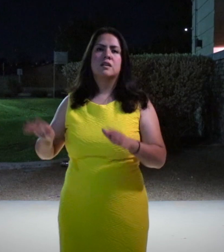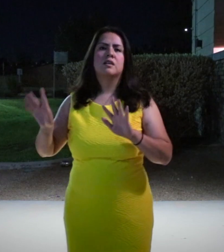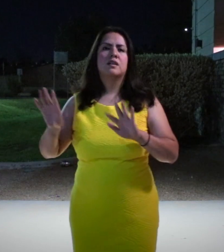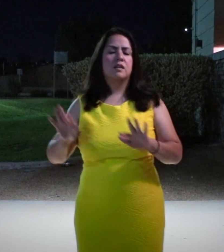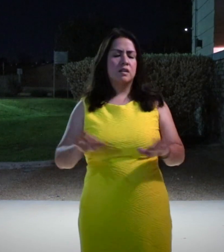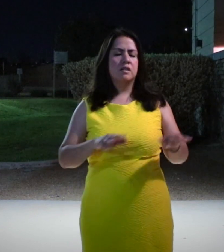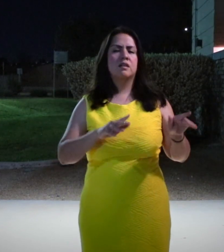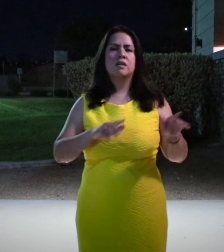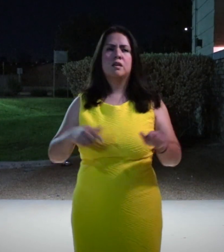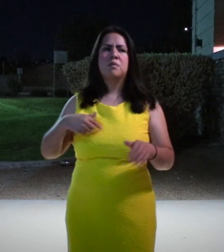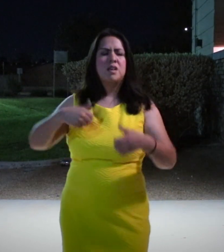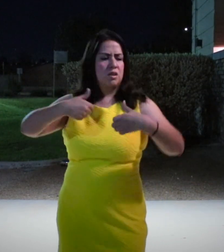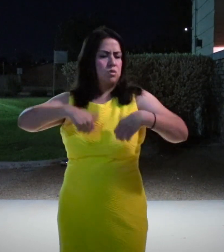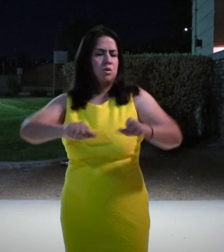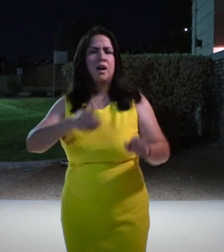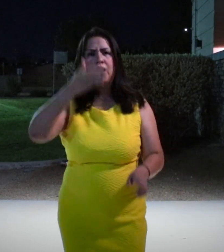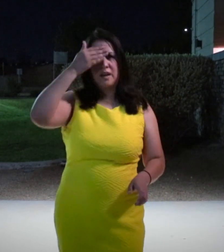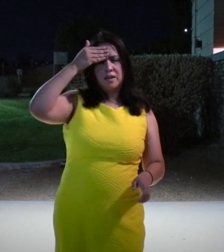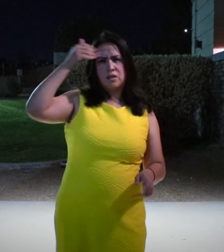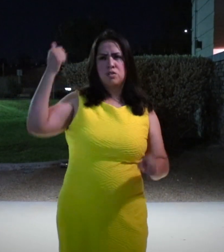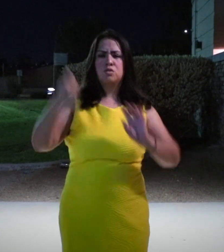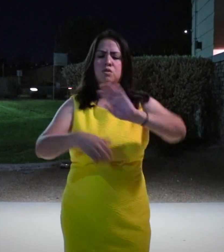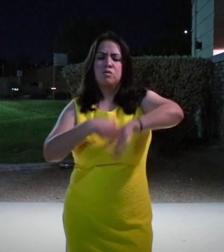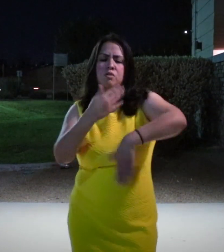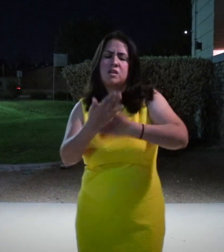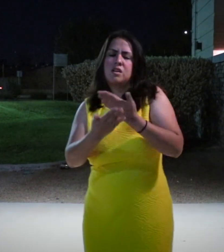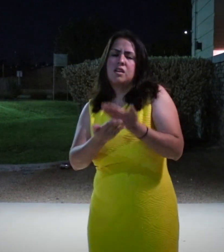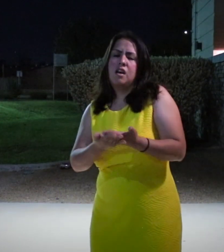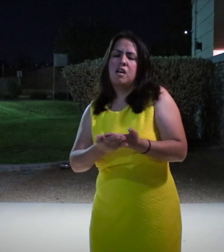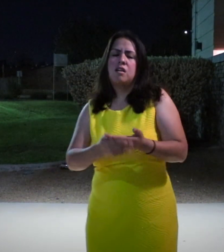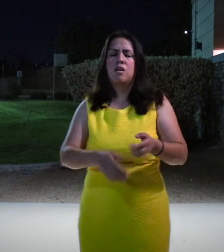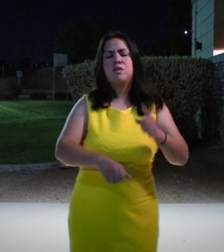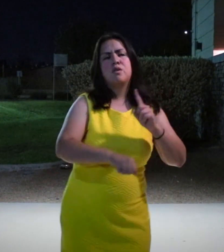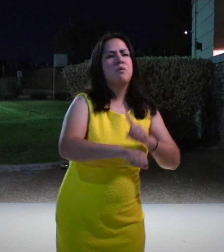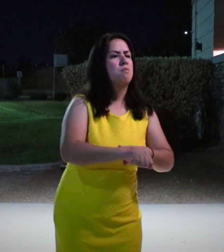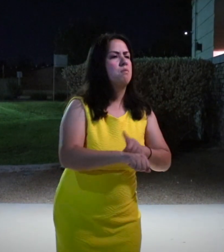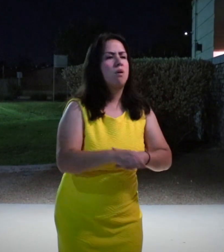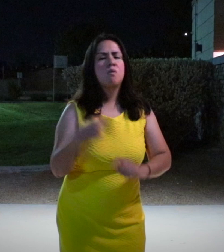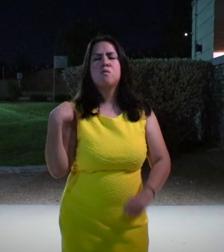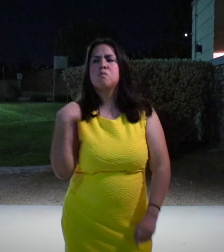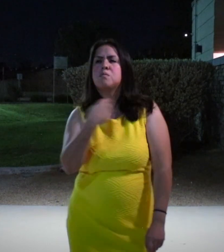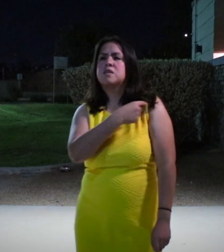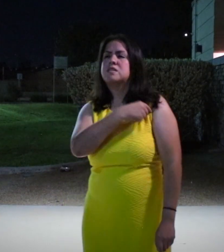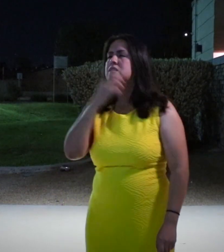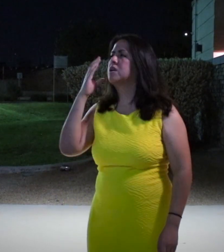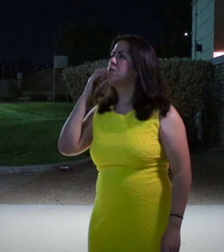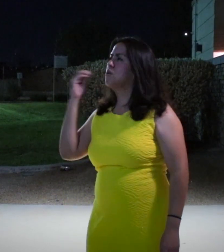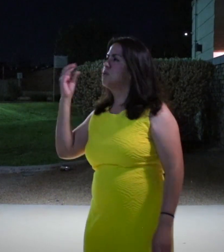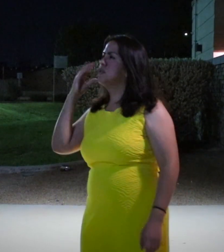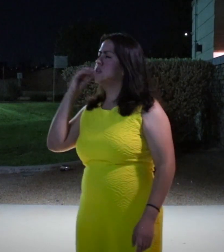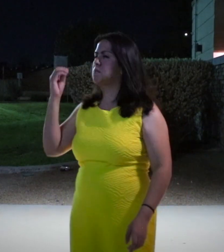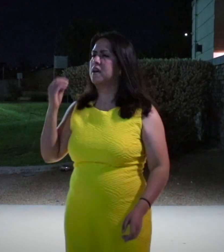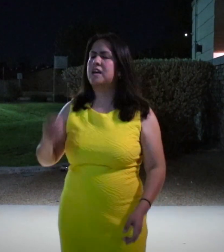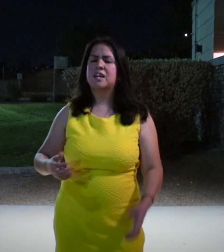I've been trying to forget All the moments that we spent